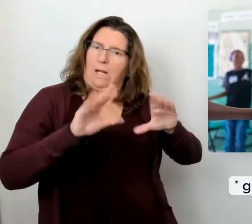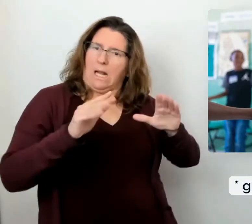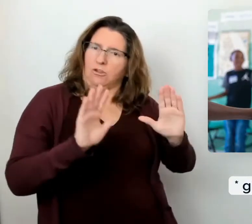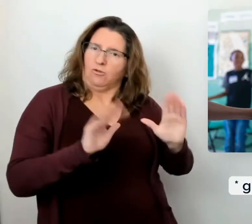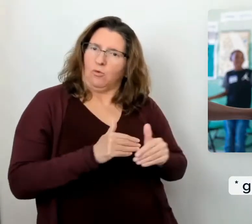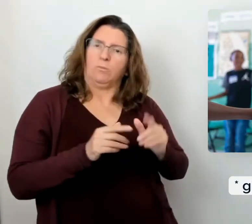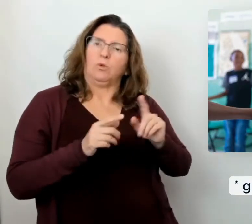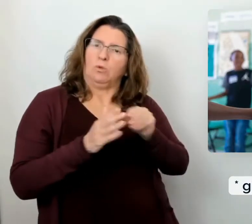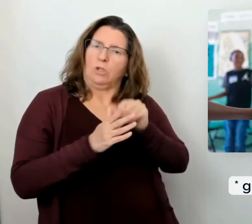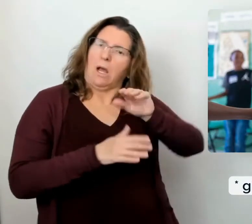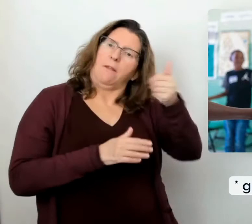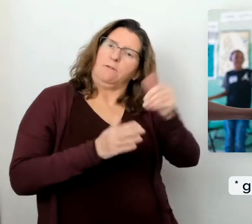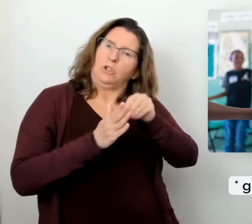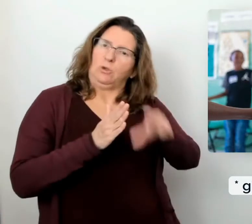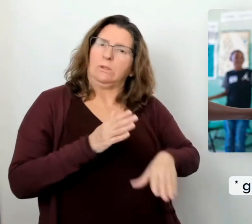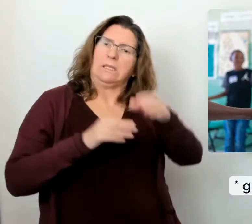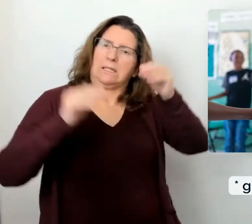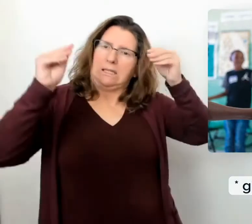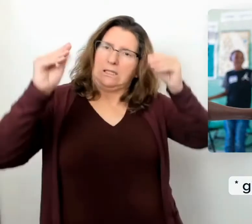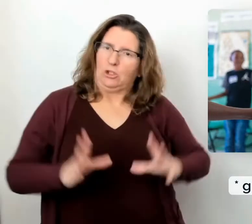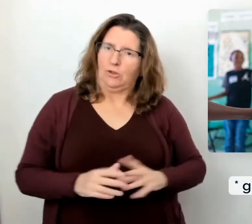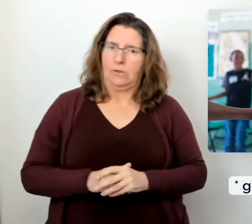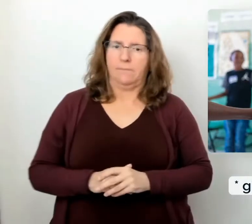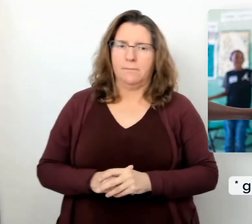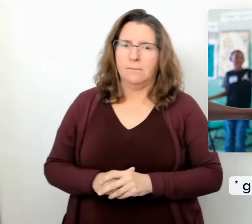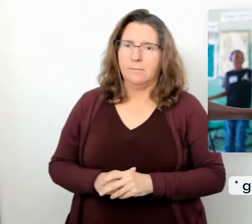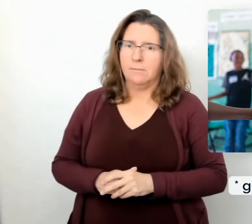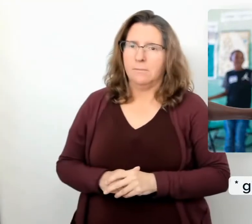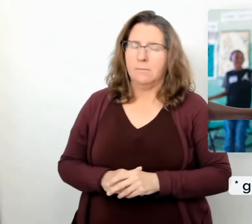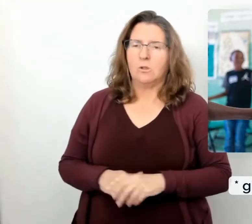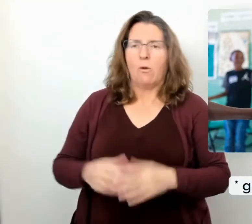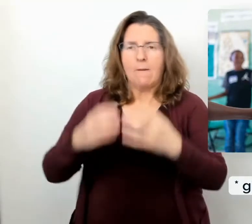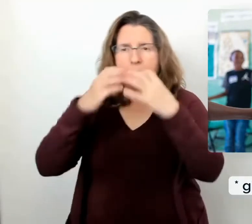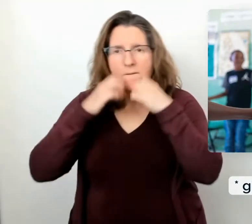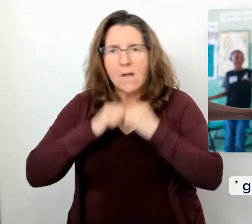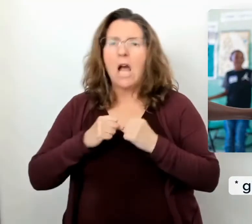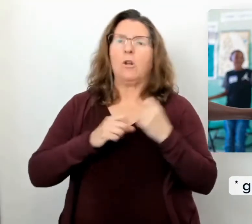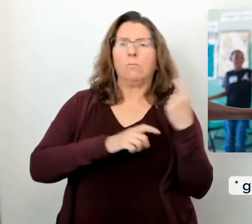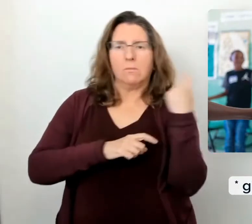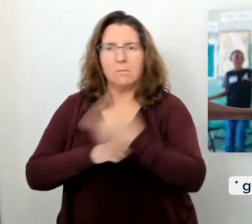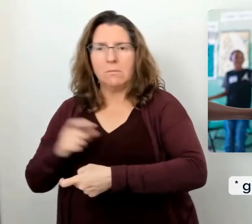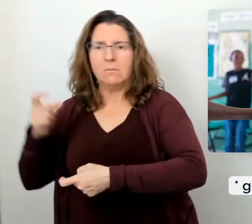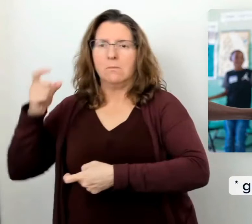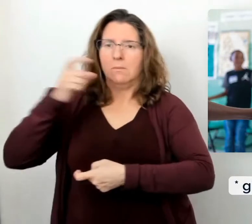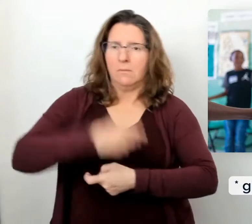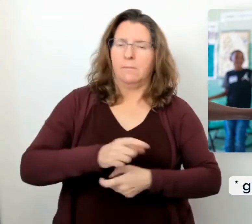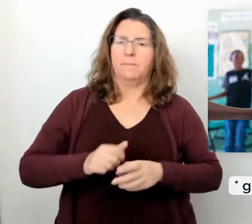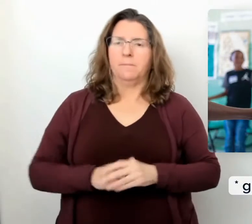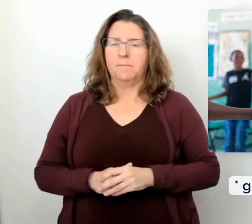their classmates experiences, as well as the teacher's own experiences. Reciprocity should be valued.